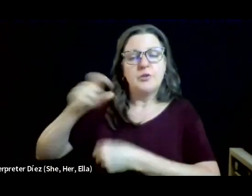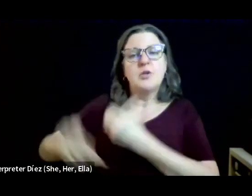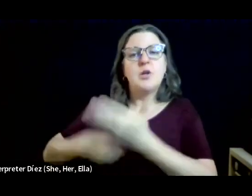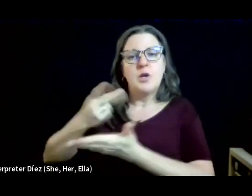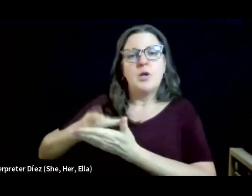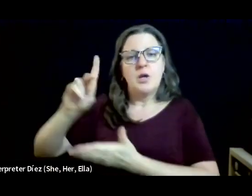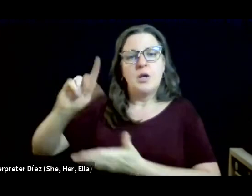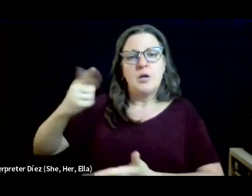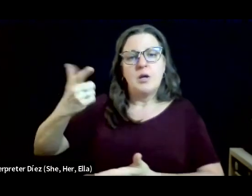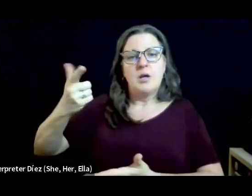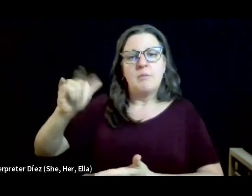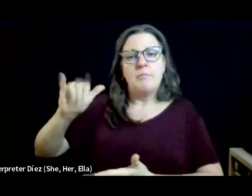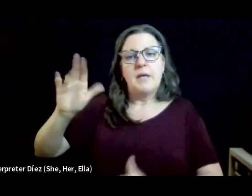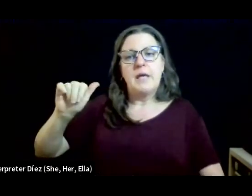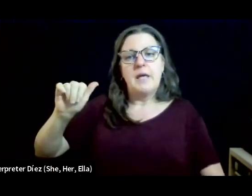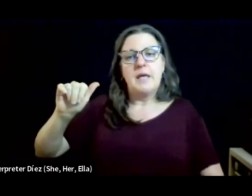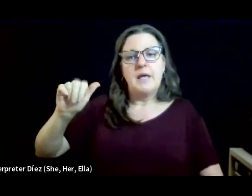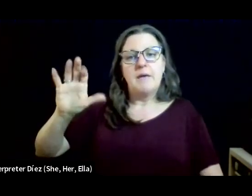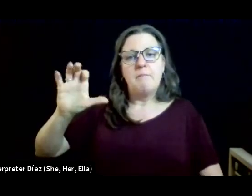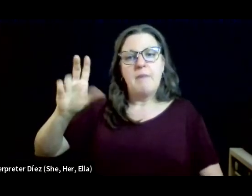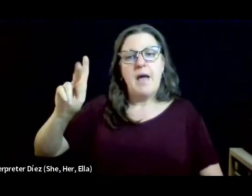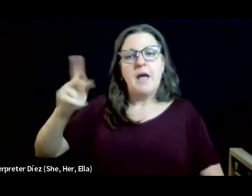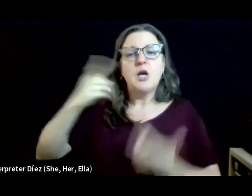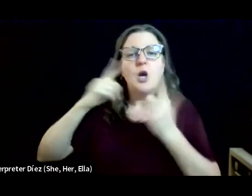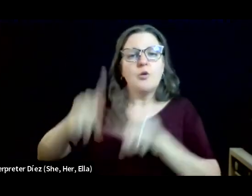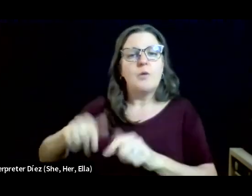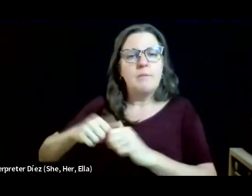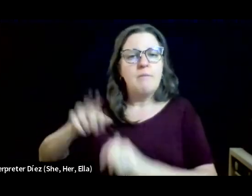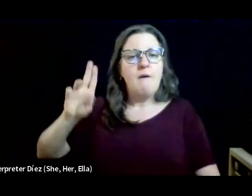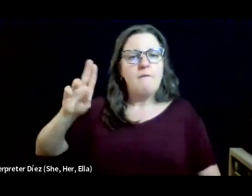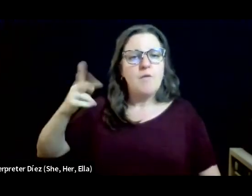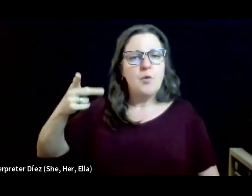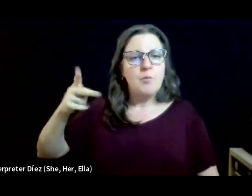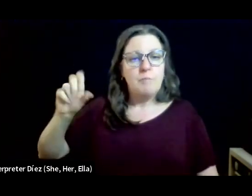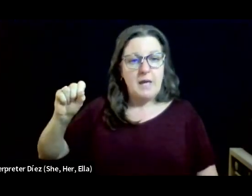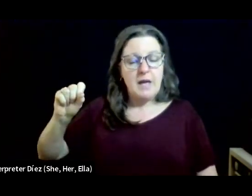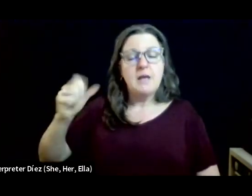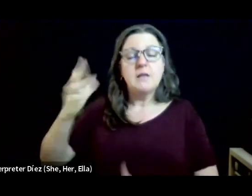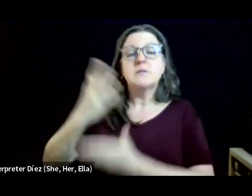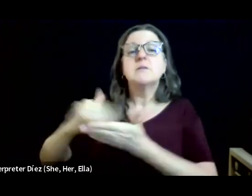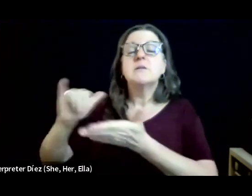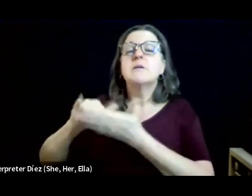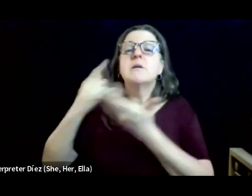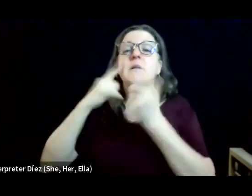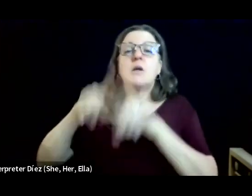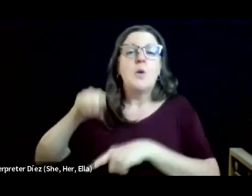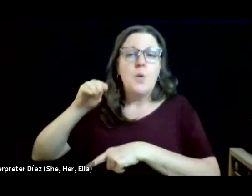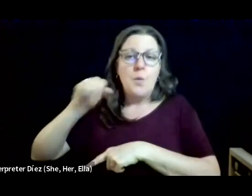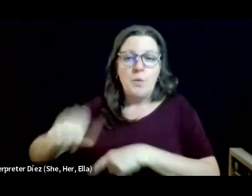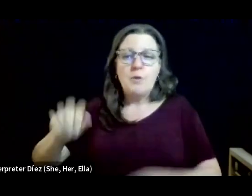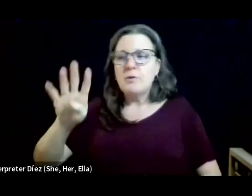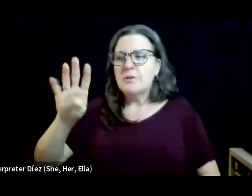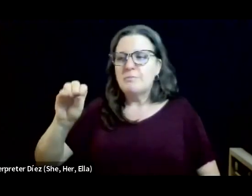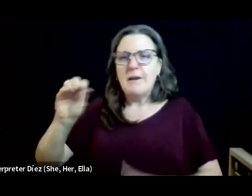for UPS through Sourcewell. And prior to that agreement, we were spending $40 for a next day air letters- letter.